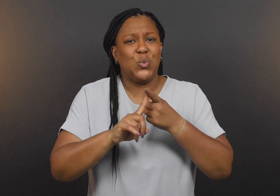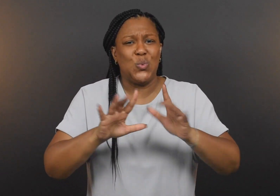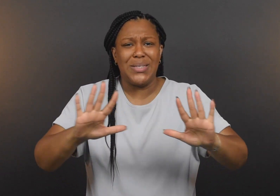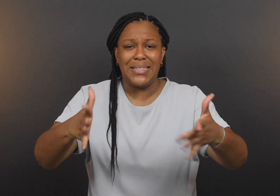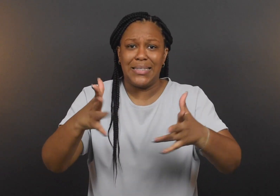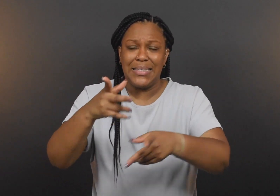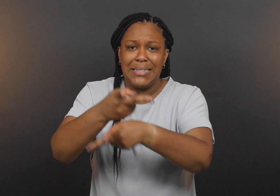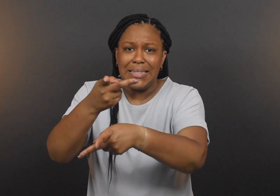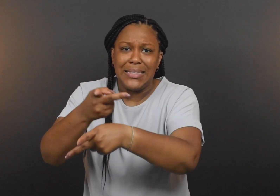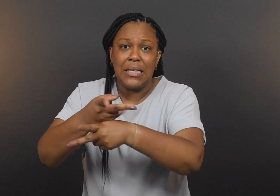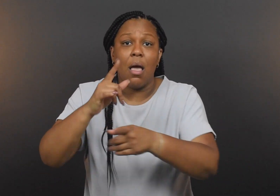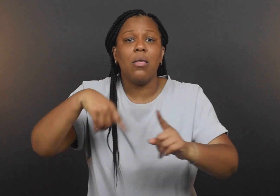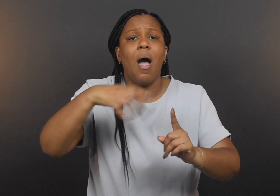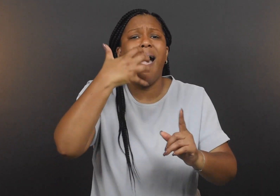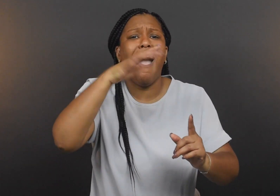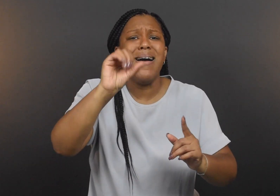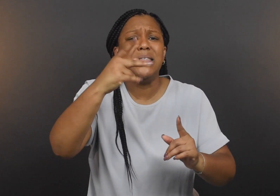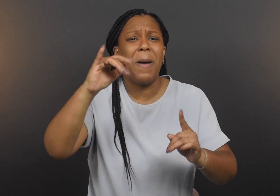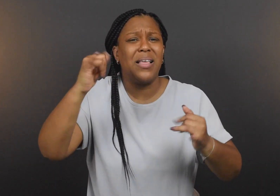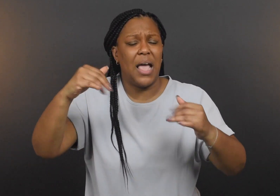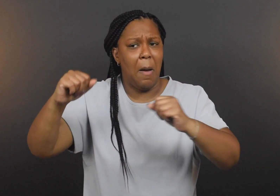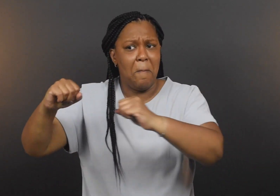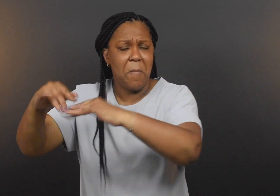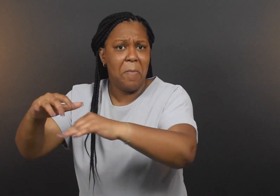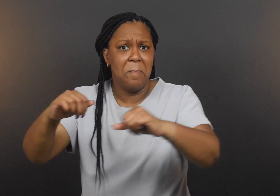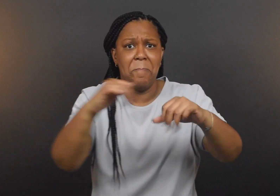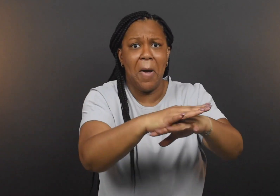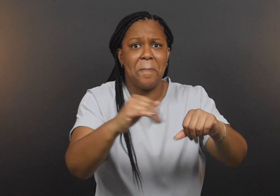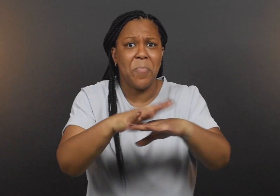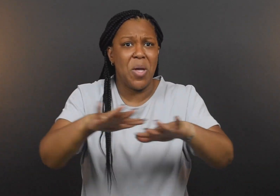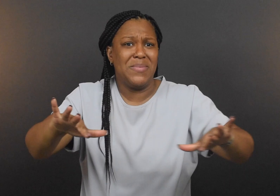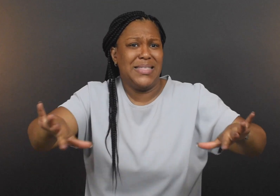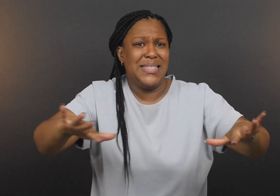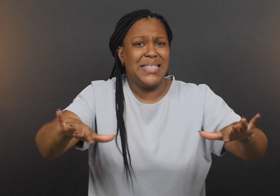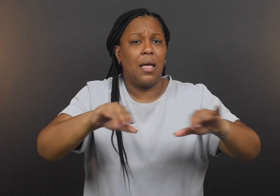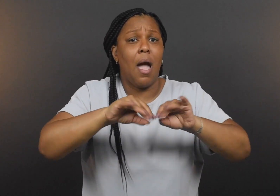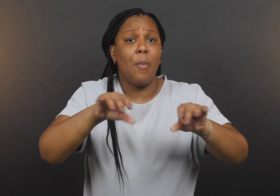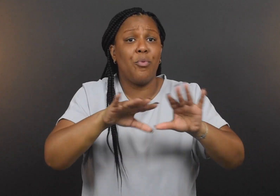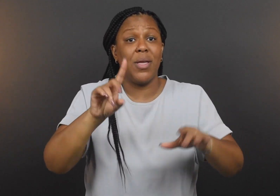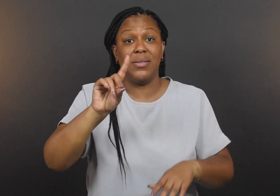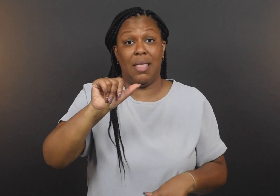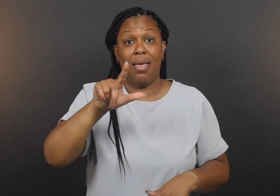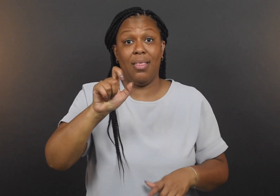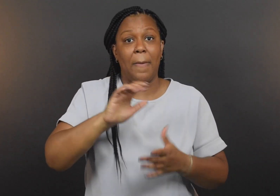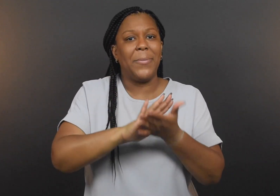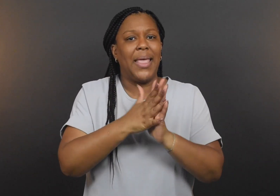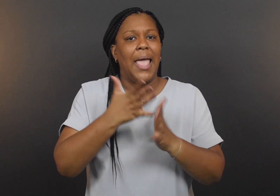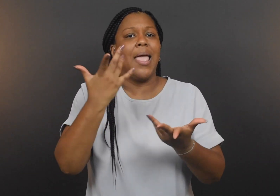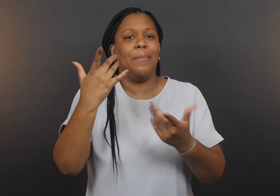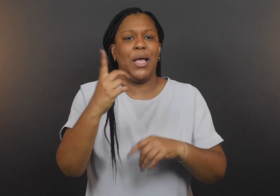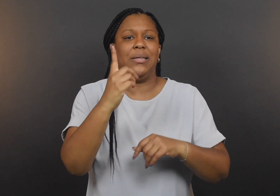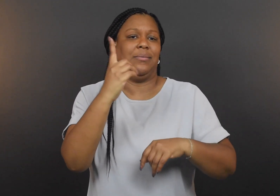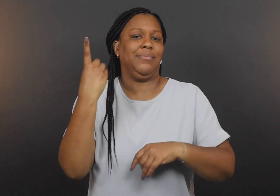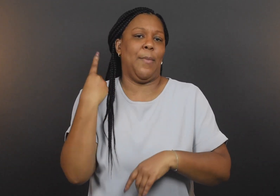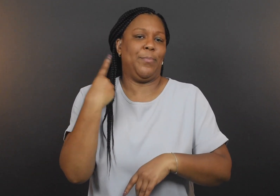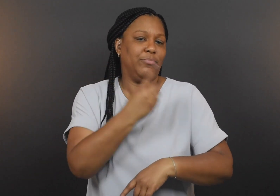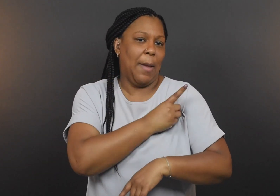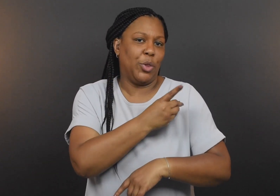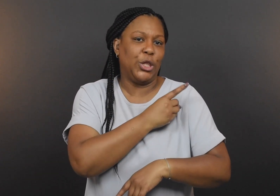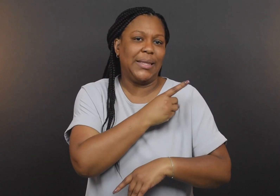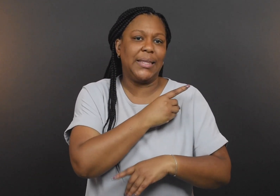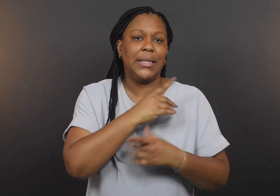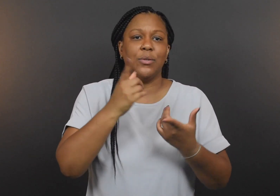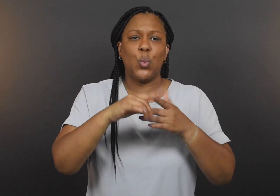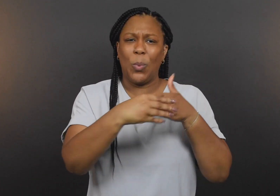down those hotspot outbreaks, and Dale became deputy lead of the newly created the State,